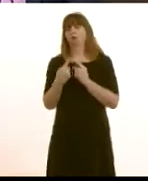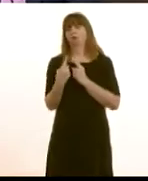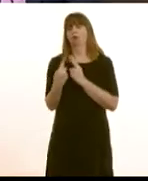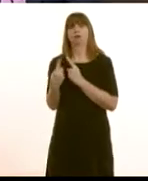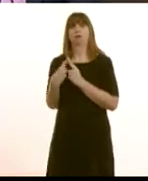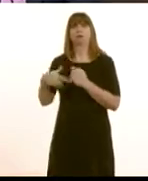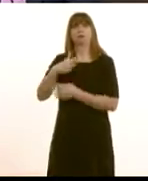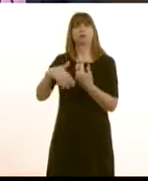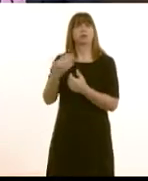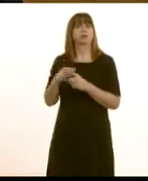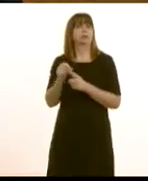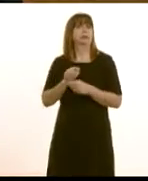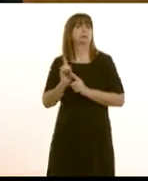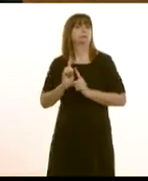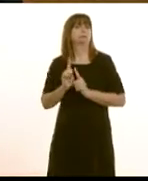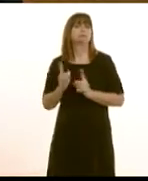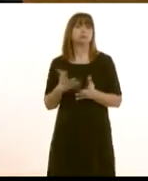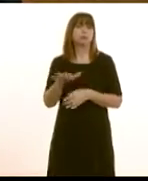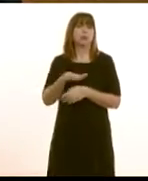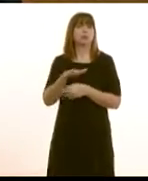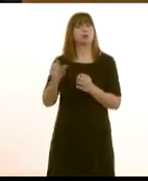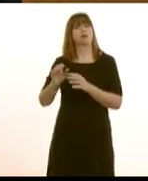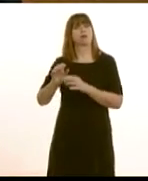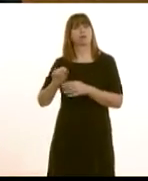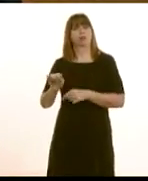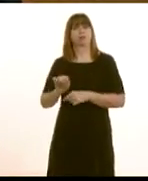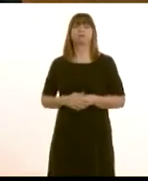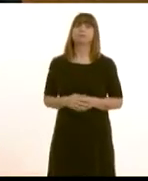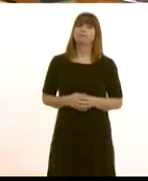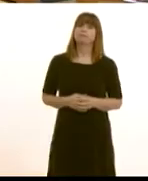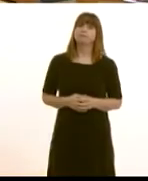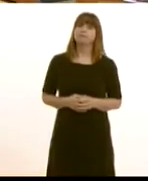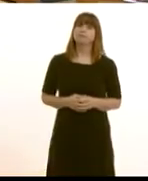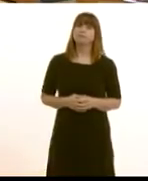of the pathfinder models. Janet Finch-Saunders: First Minister, 29 per